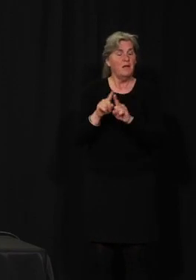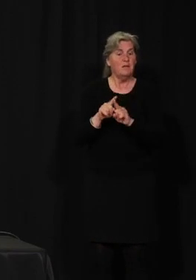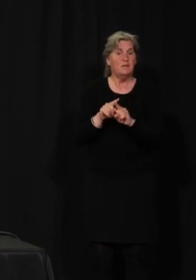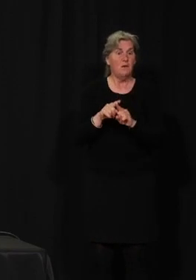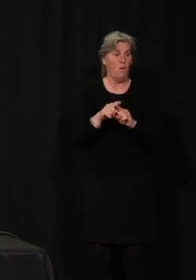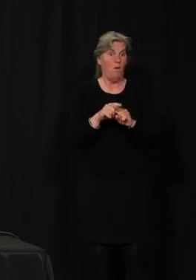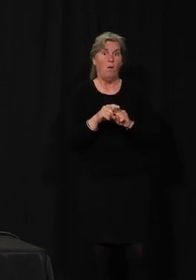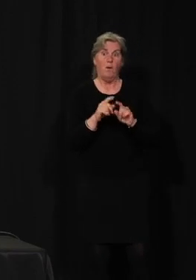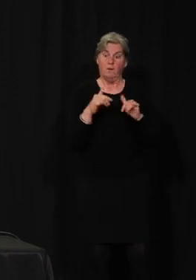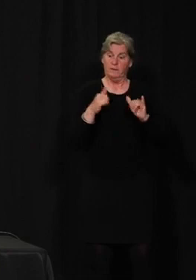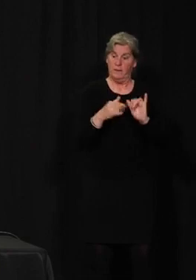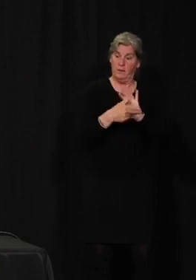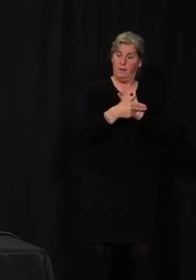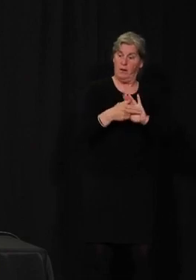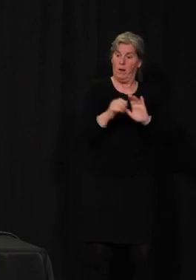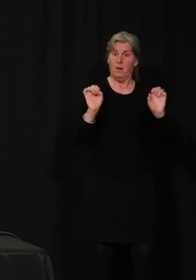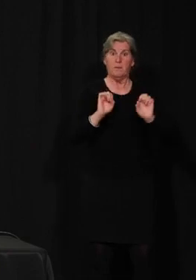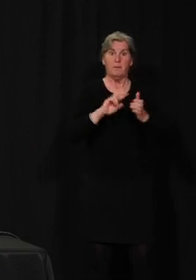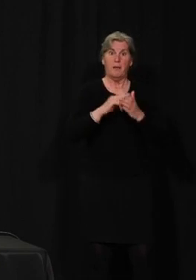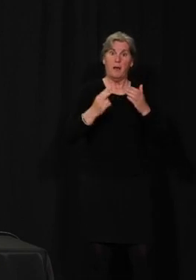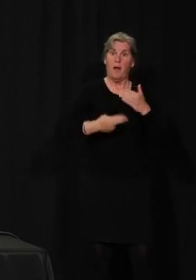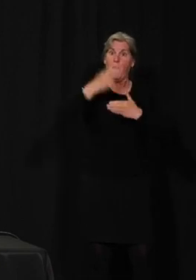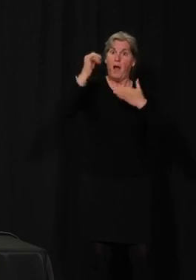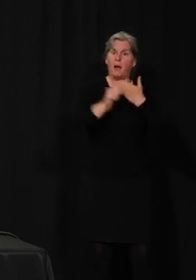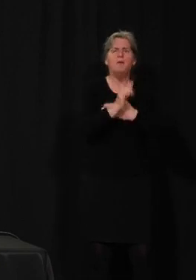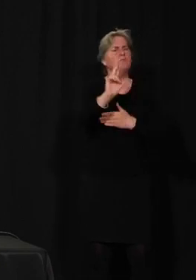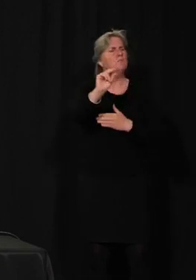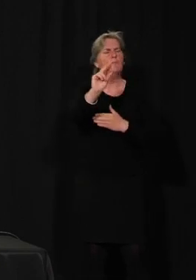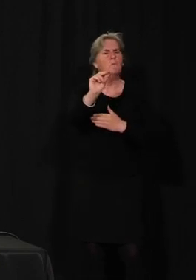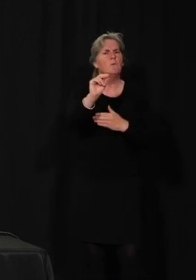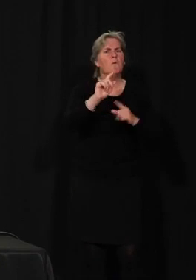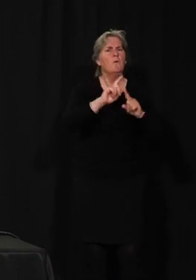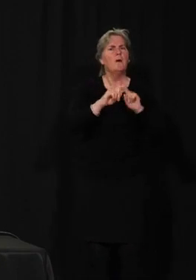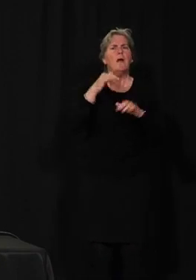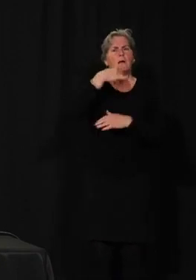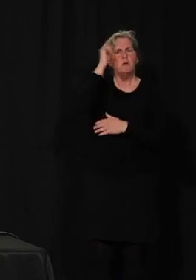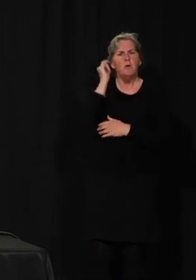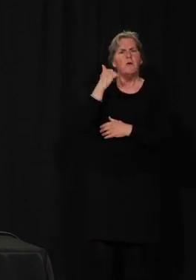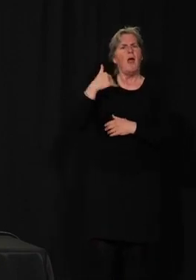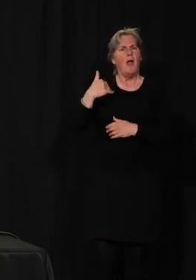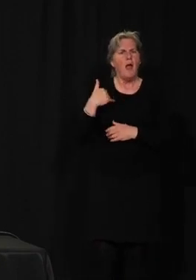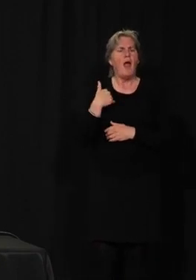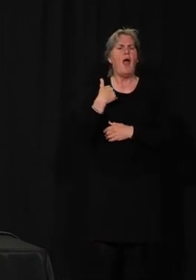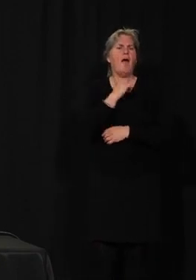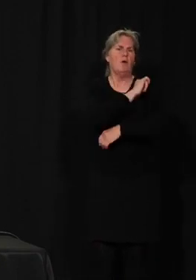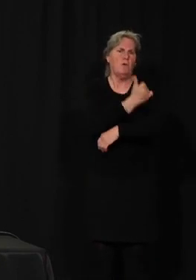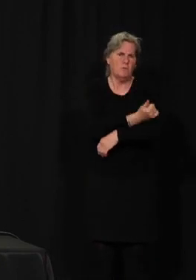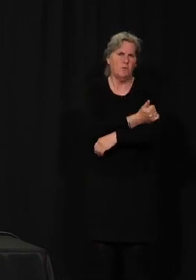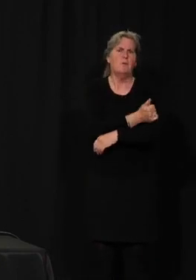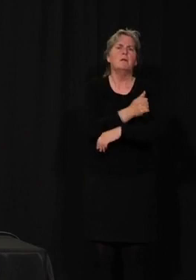increased risk to Yukoners. It means that Yukon still has te tools that needs to manage the